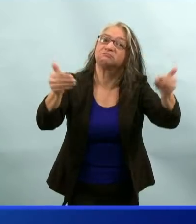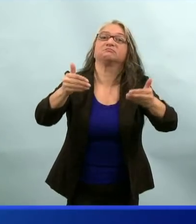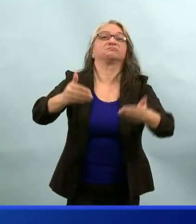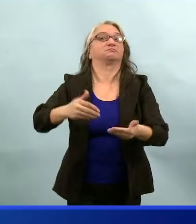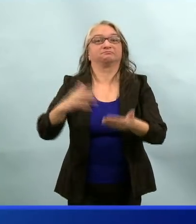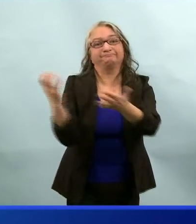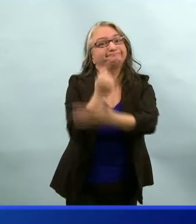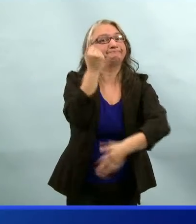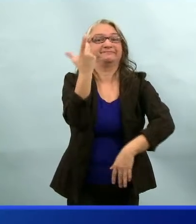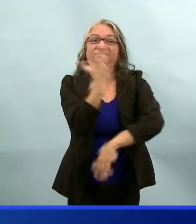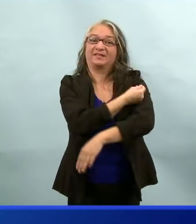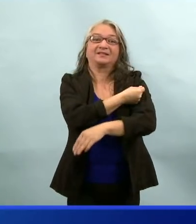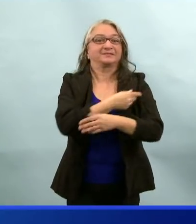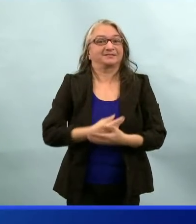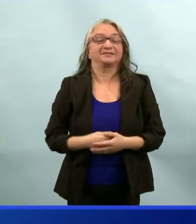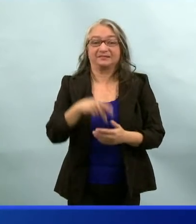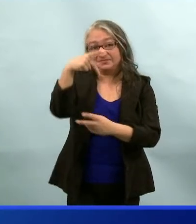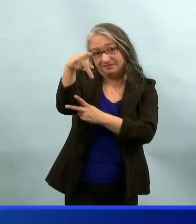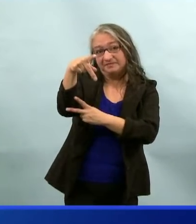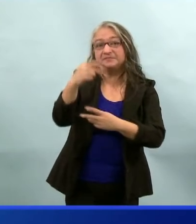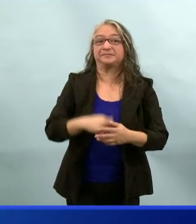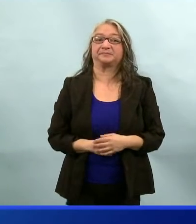along with getting your booster dose as soon as you're eligible